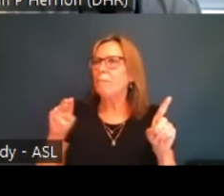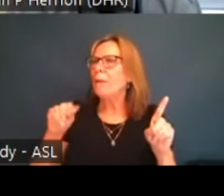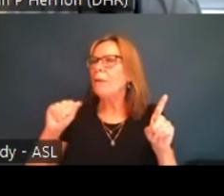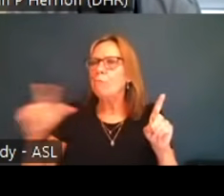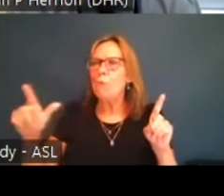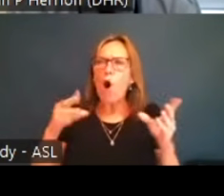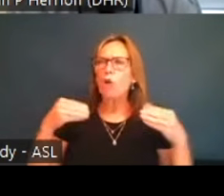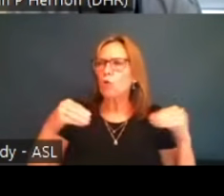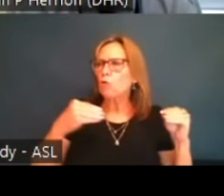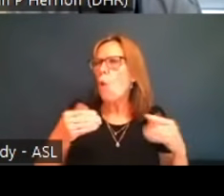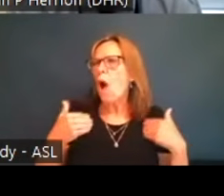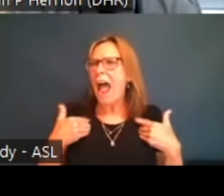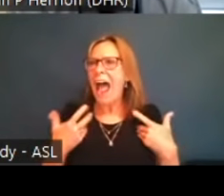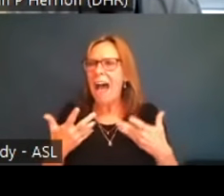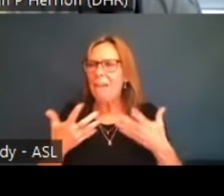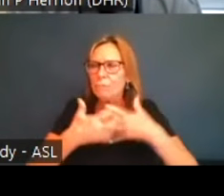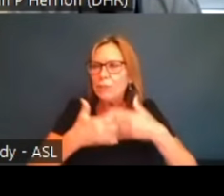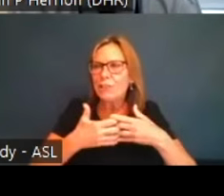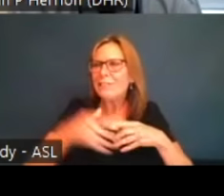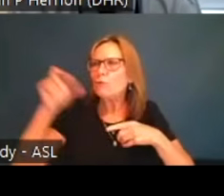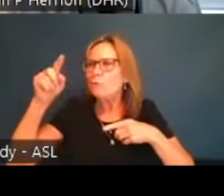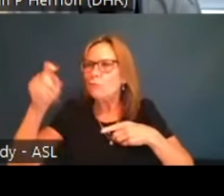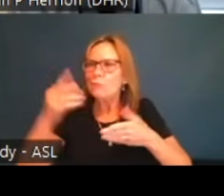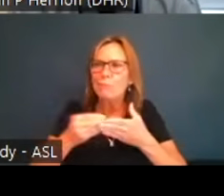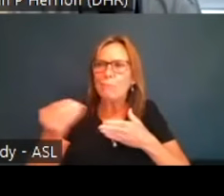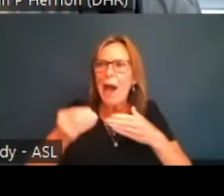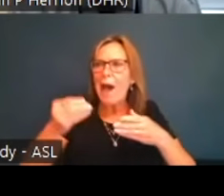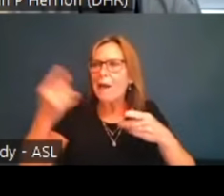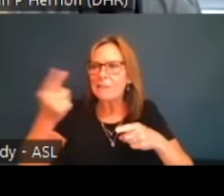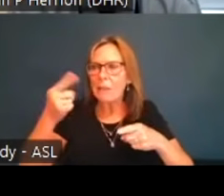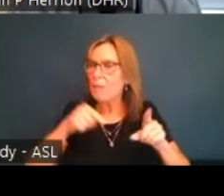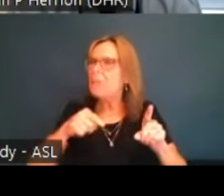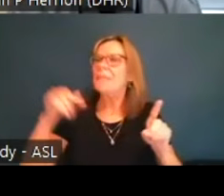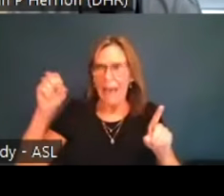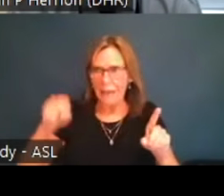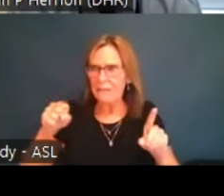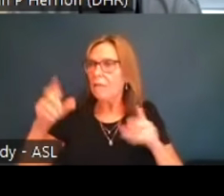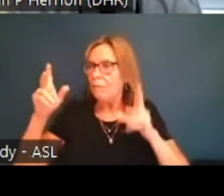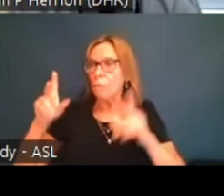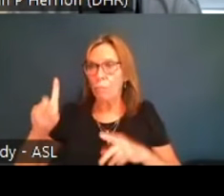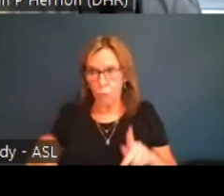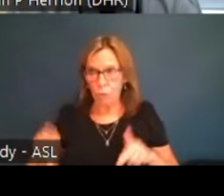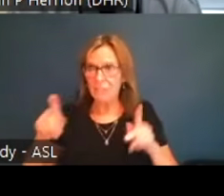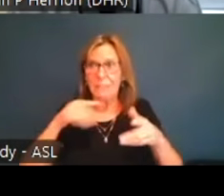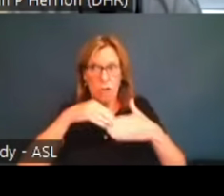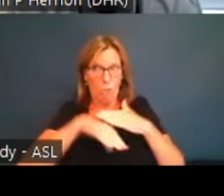are coming in and the vending machine, we had a division initiated investigation actually with a number of